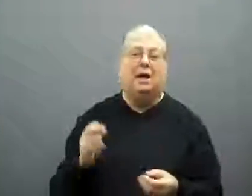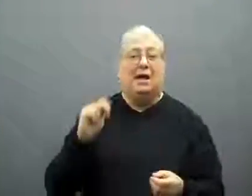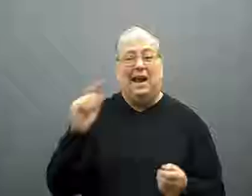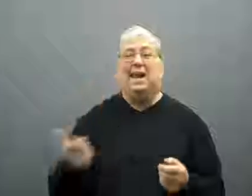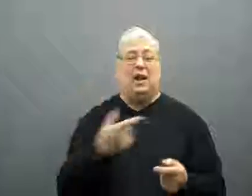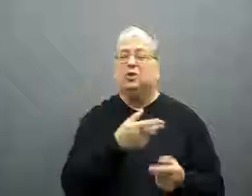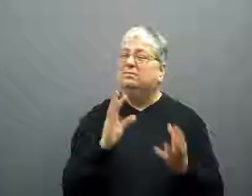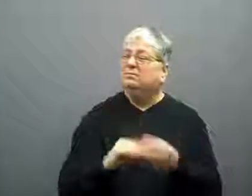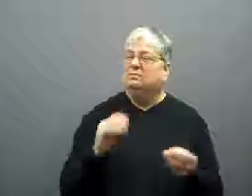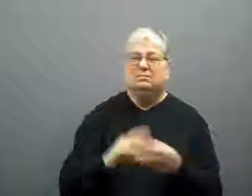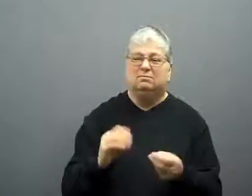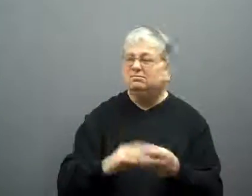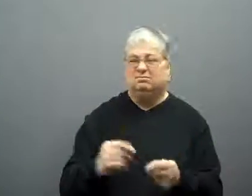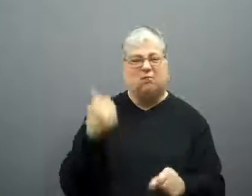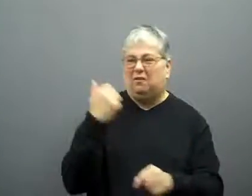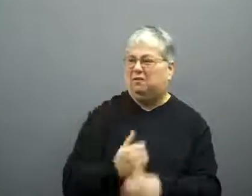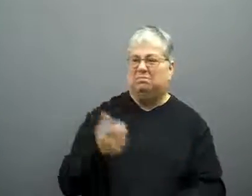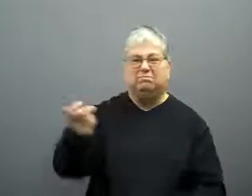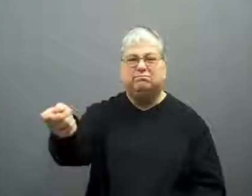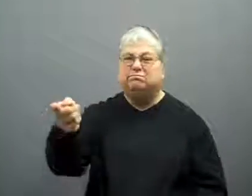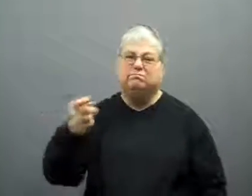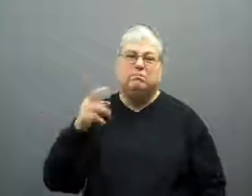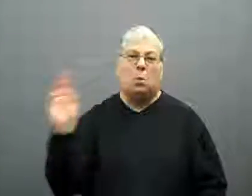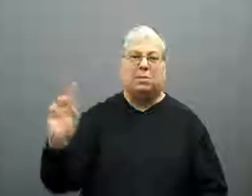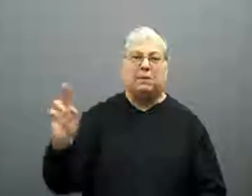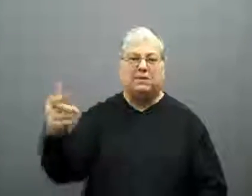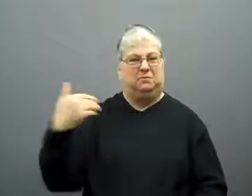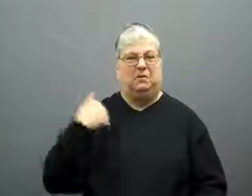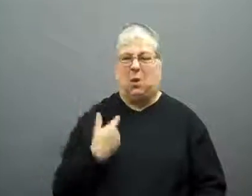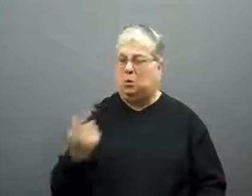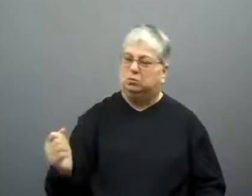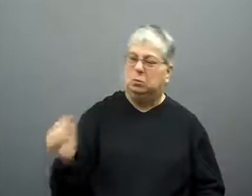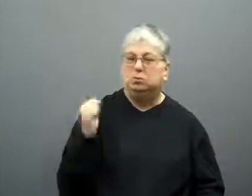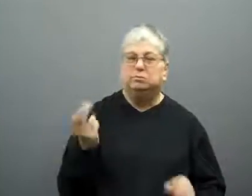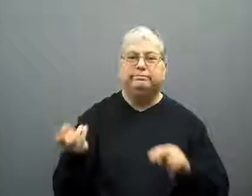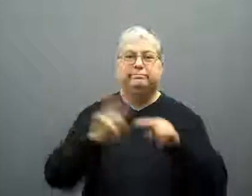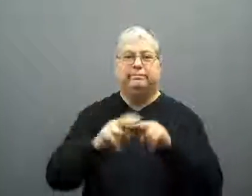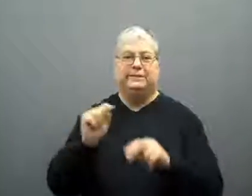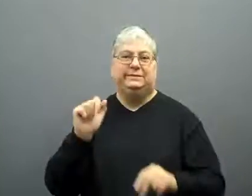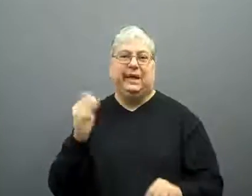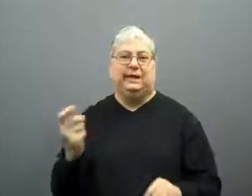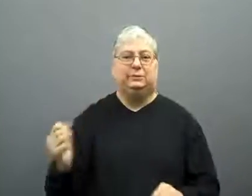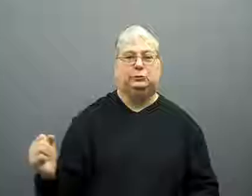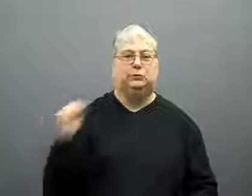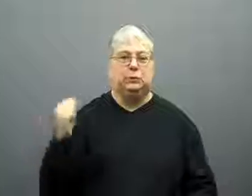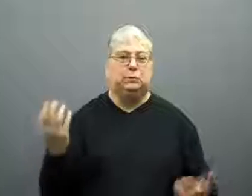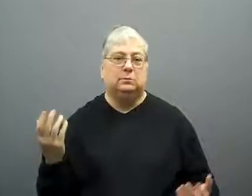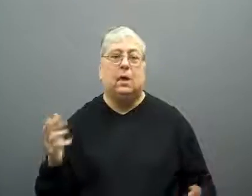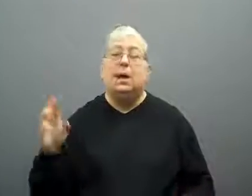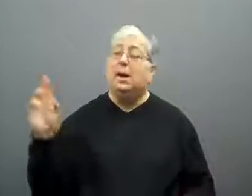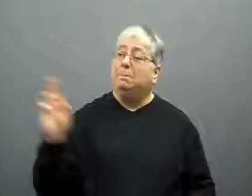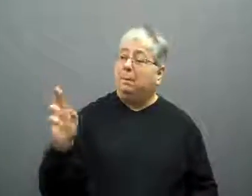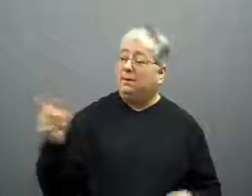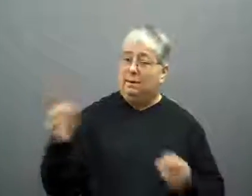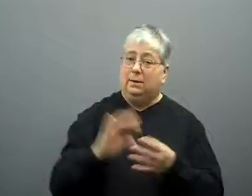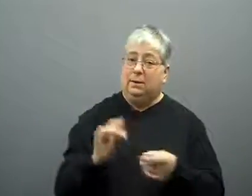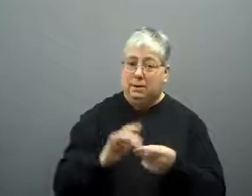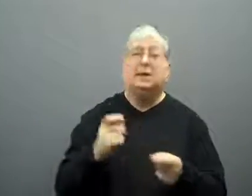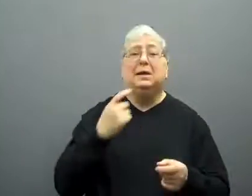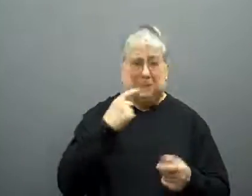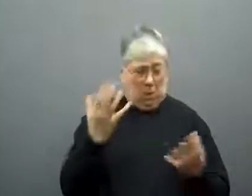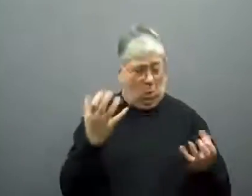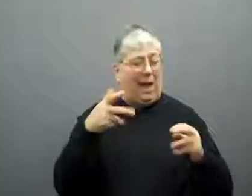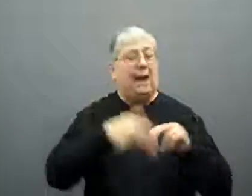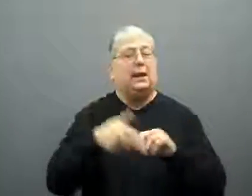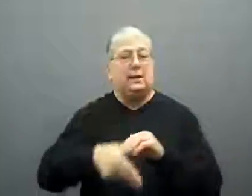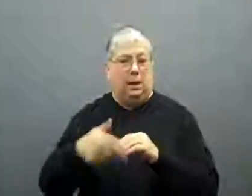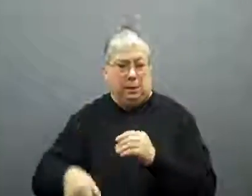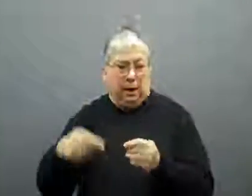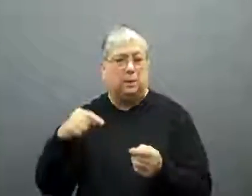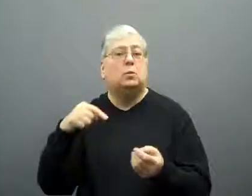He later laid the blame on the Republicans for not agreeing to a tax increase.